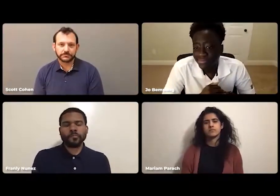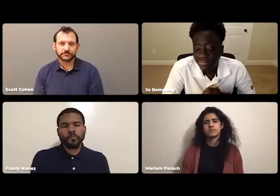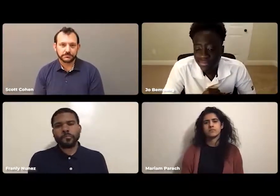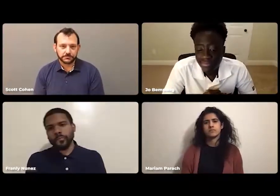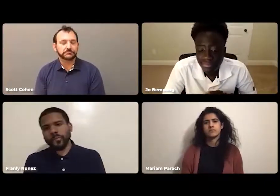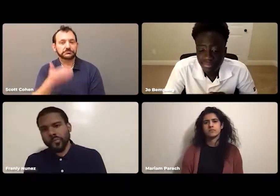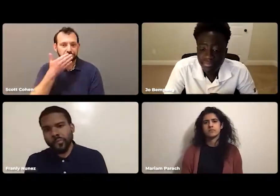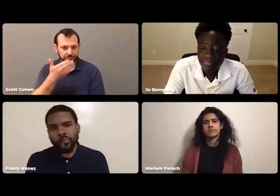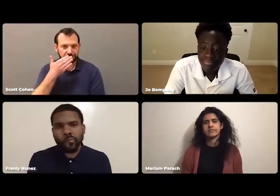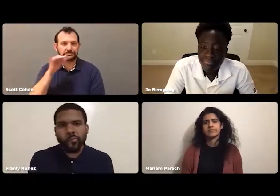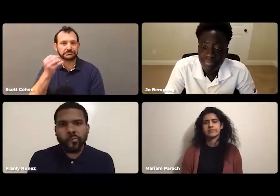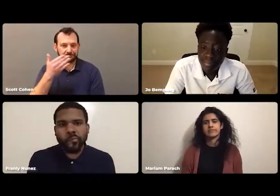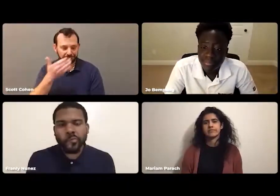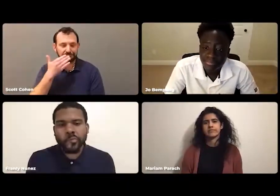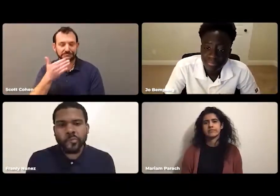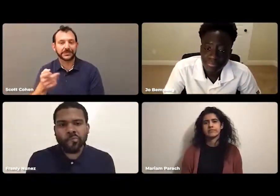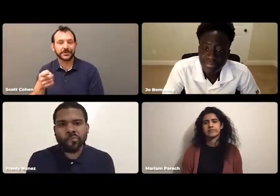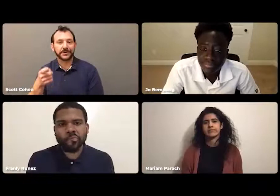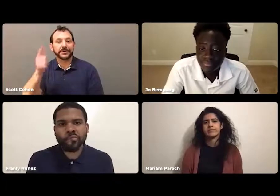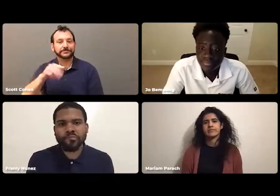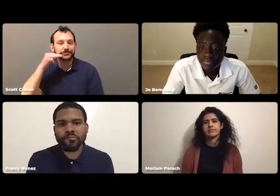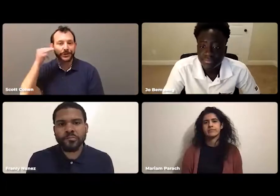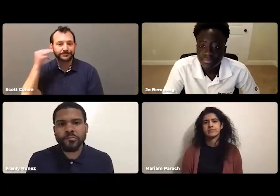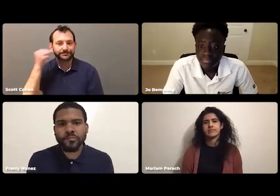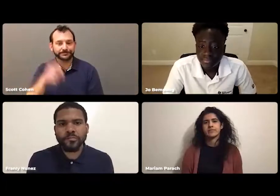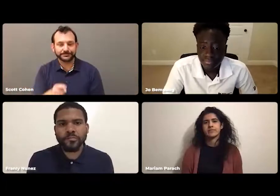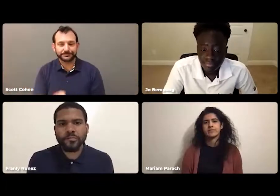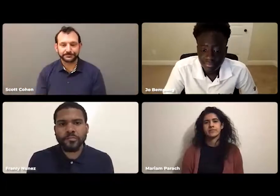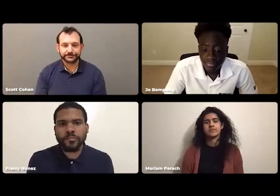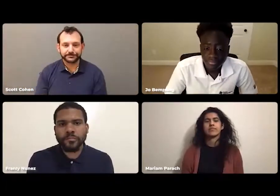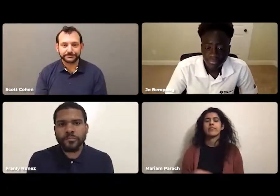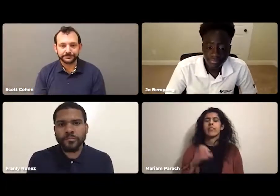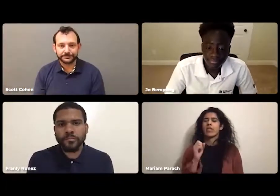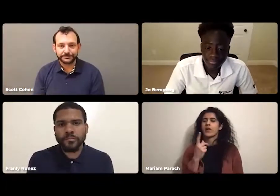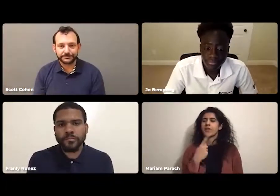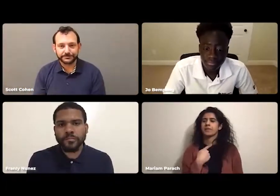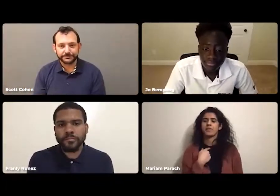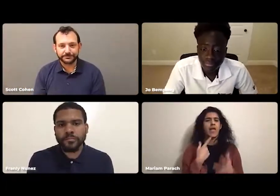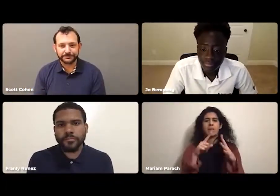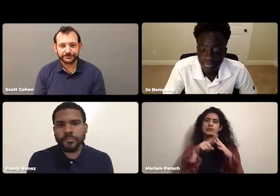Thank you for that, Jo.